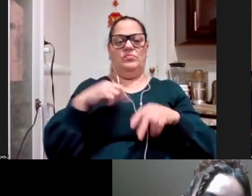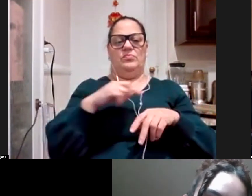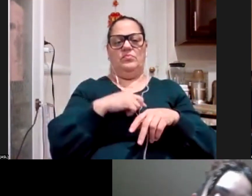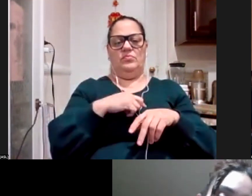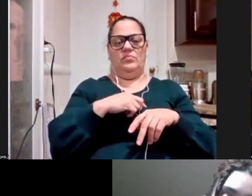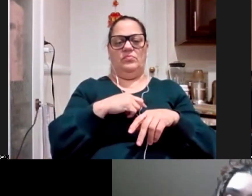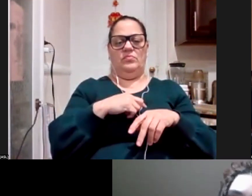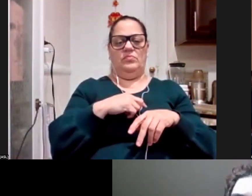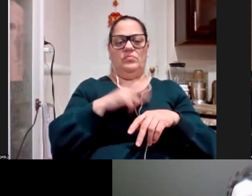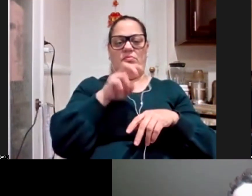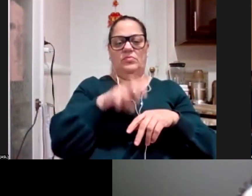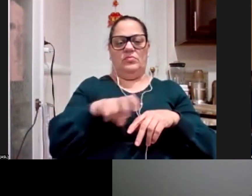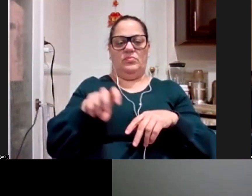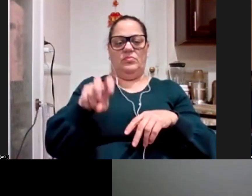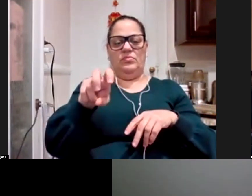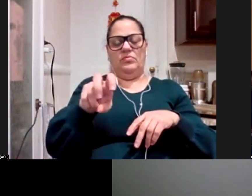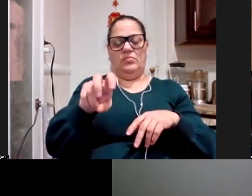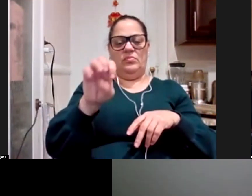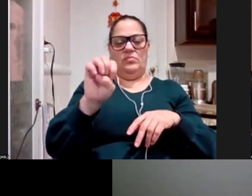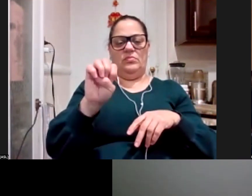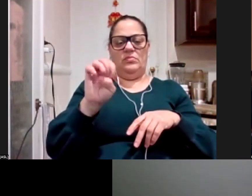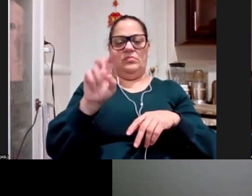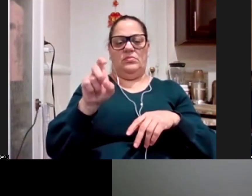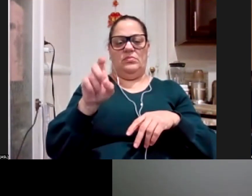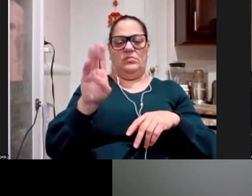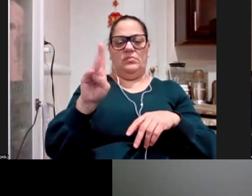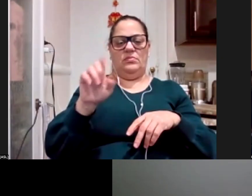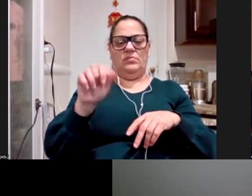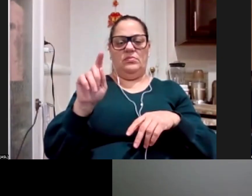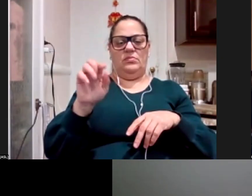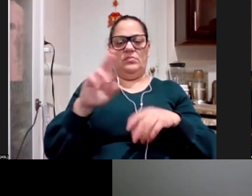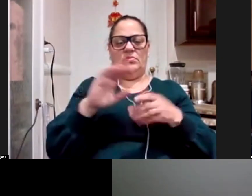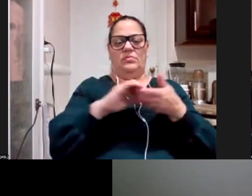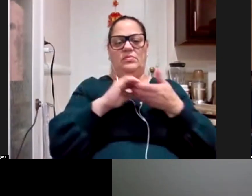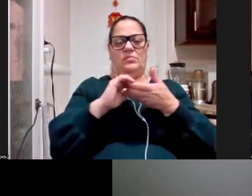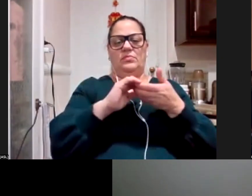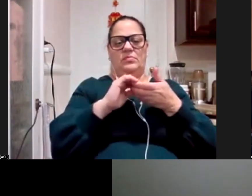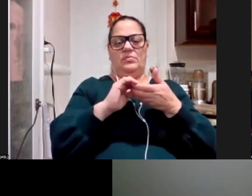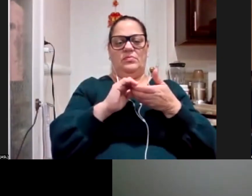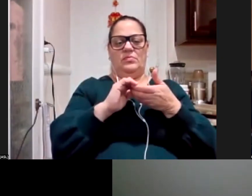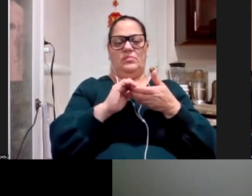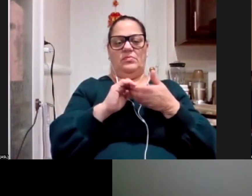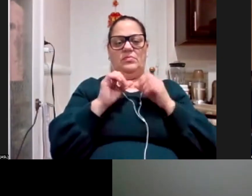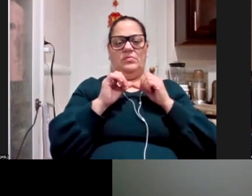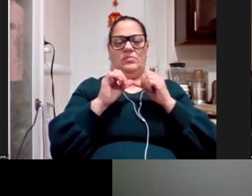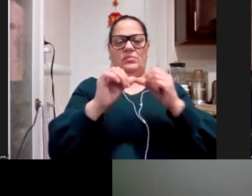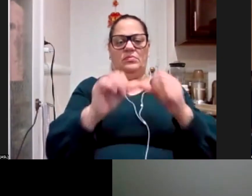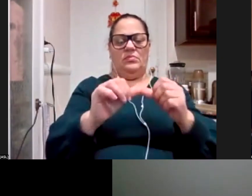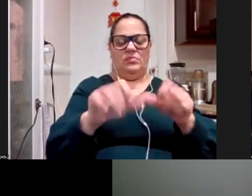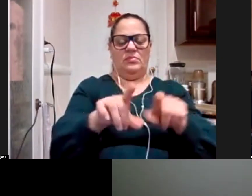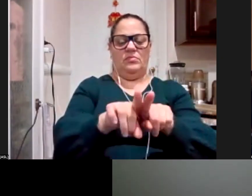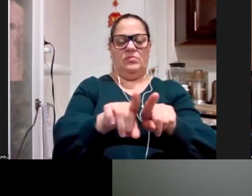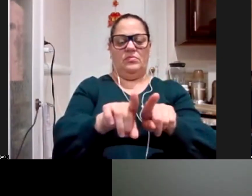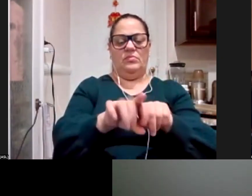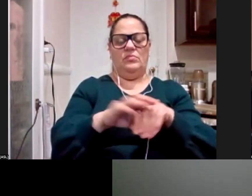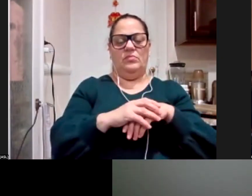the transportation exhibition, that was another partnership which is lasting now. Um, but that